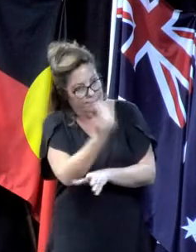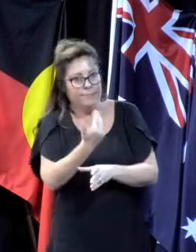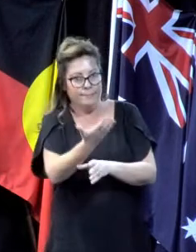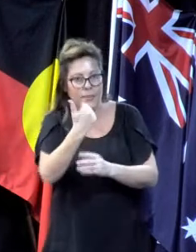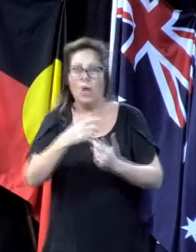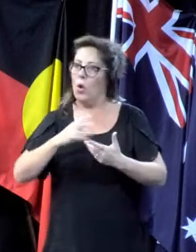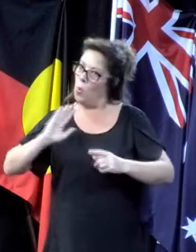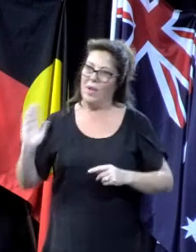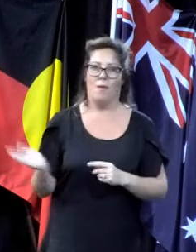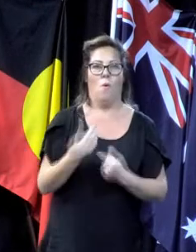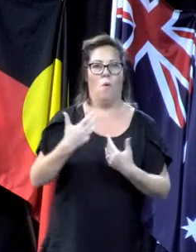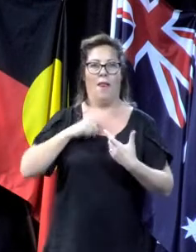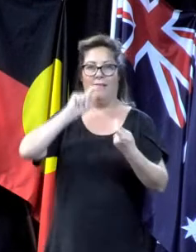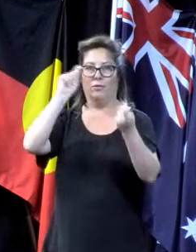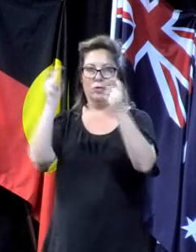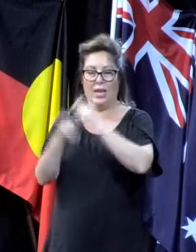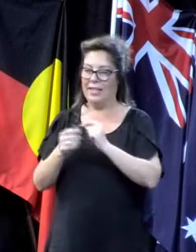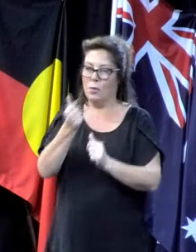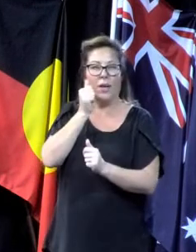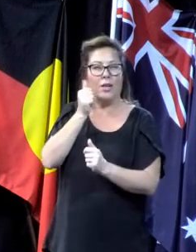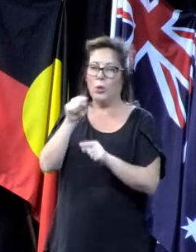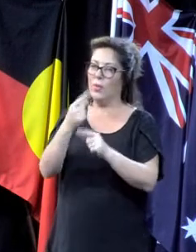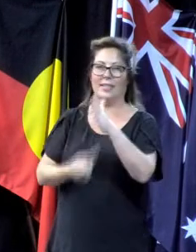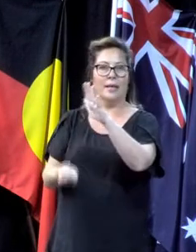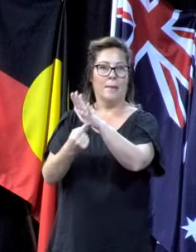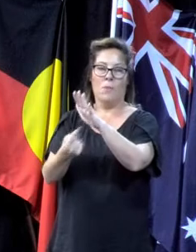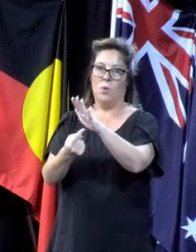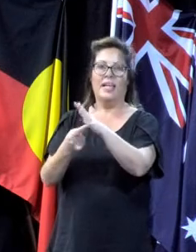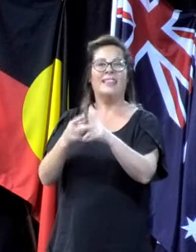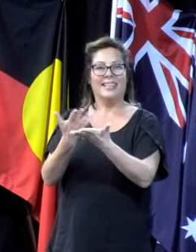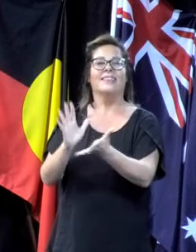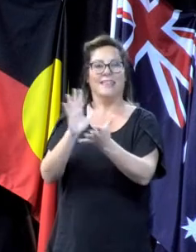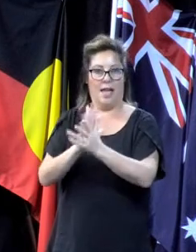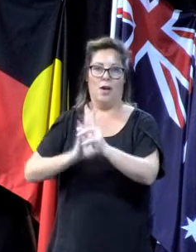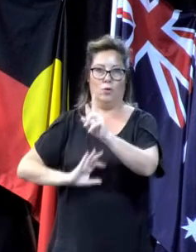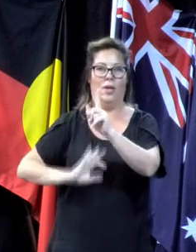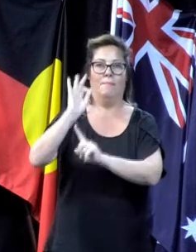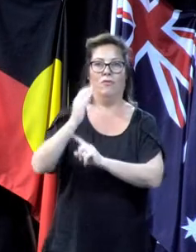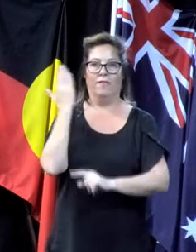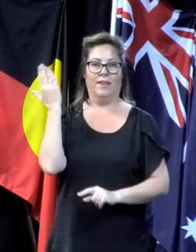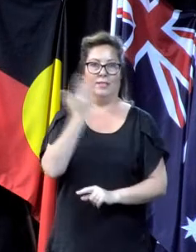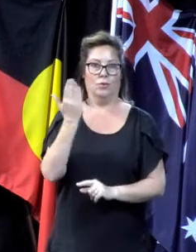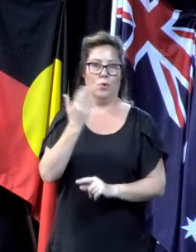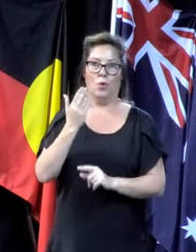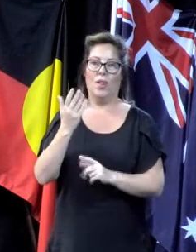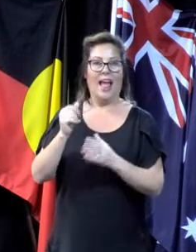that this is the important work and is the work of school improvement and is incredibly important for every child in our school.